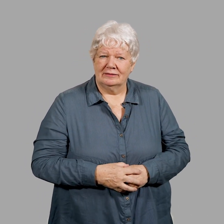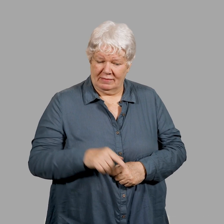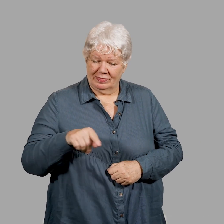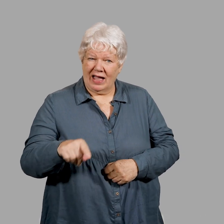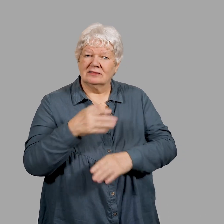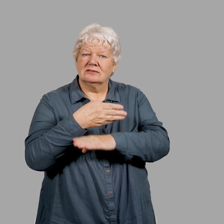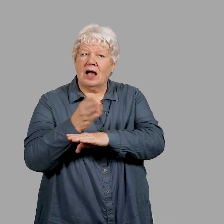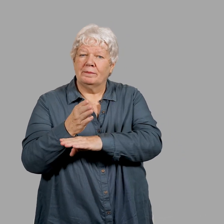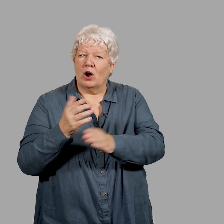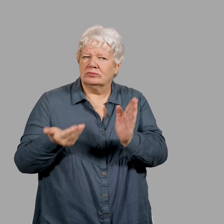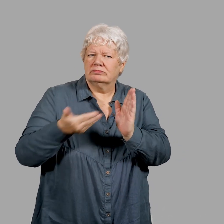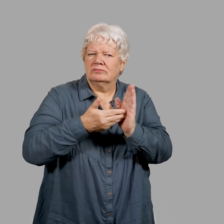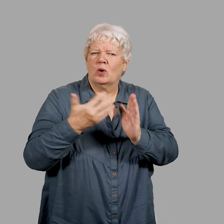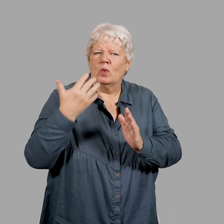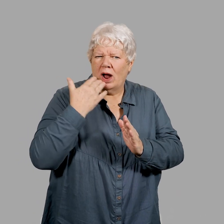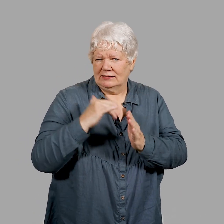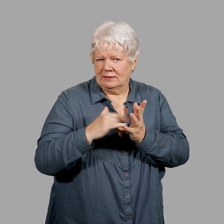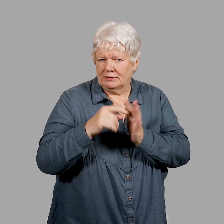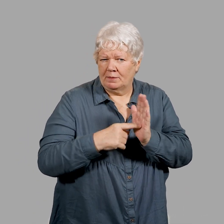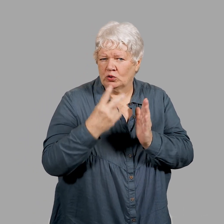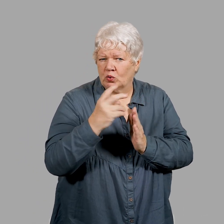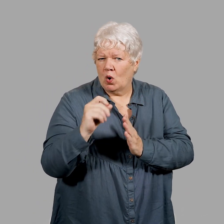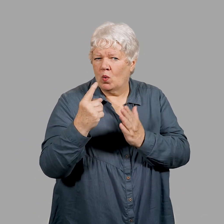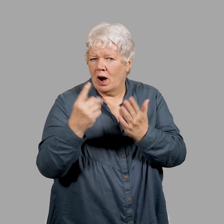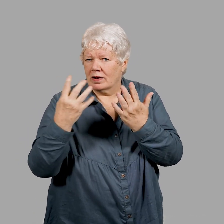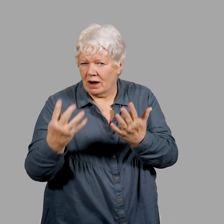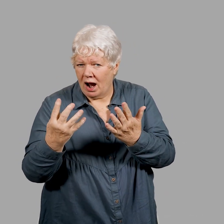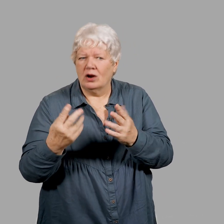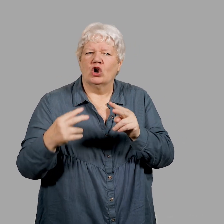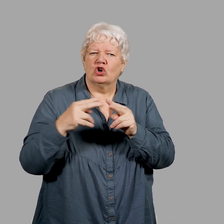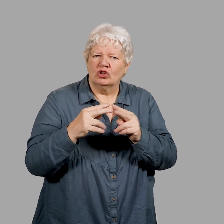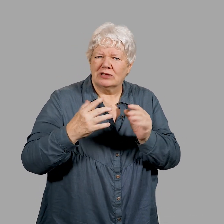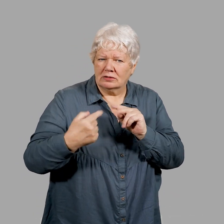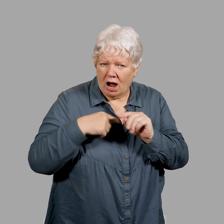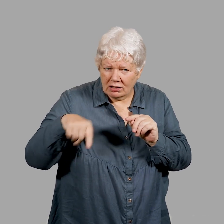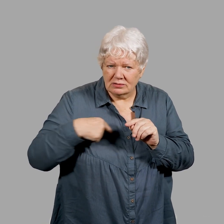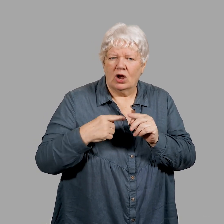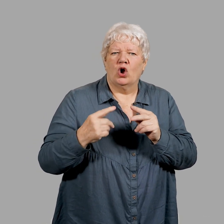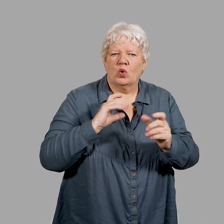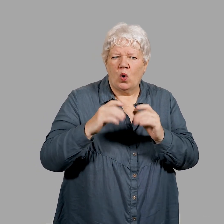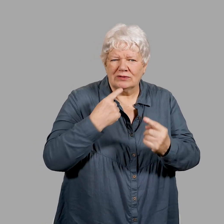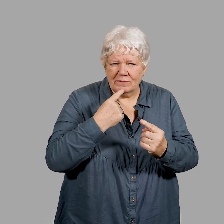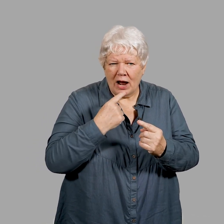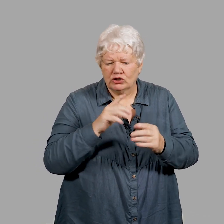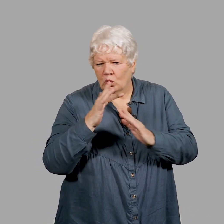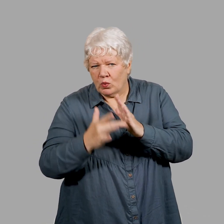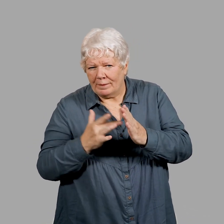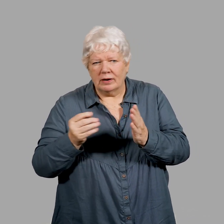Date: Signposting added to student support webpages in September 2019, and ‘contact us’ and ‘course information enquiry’ webpages